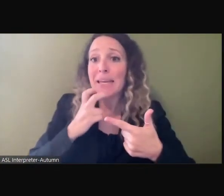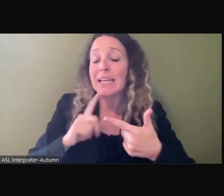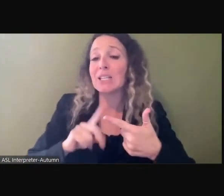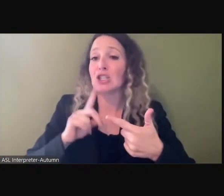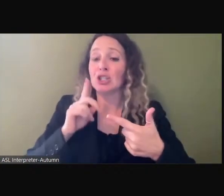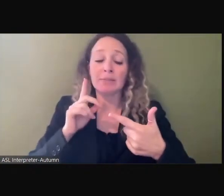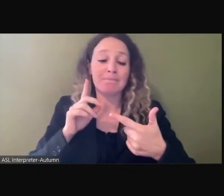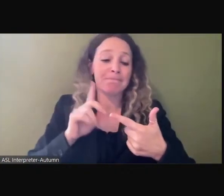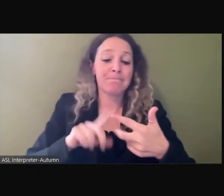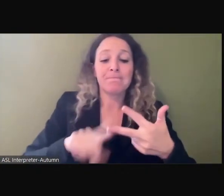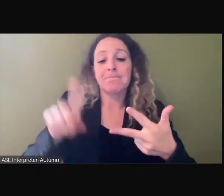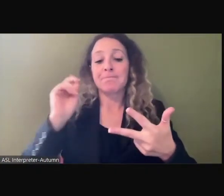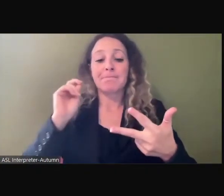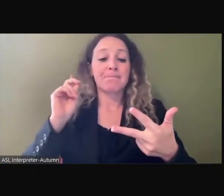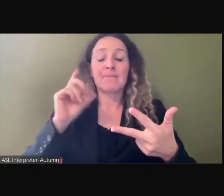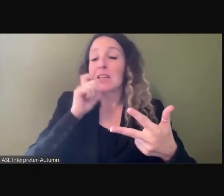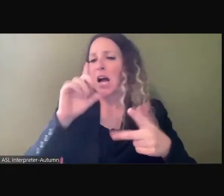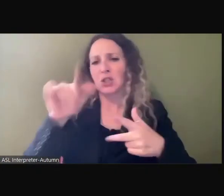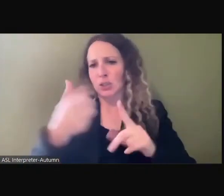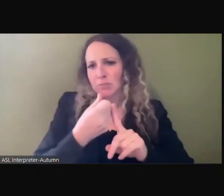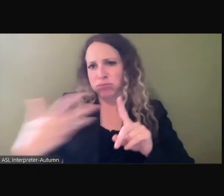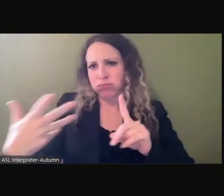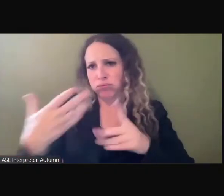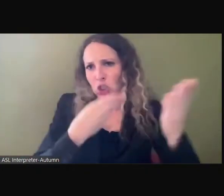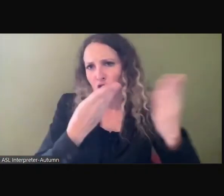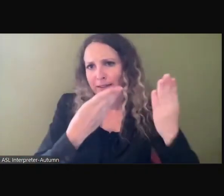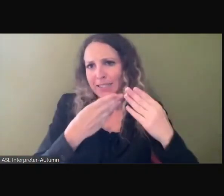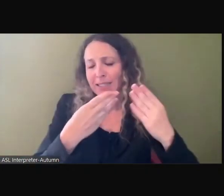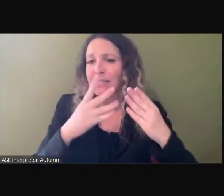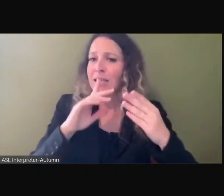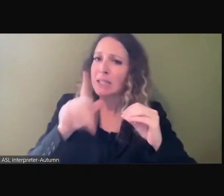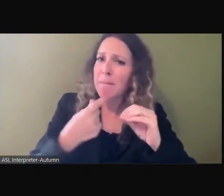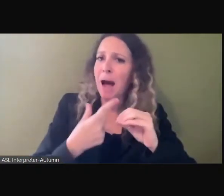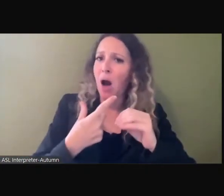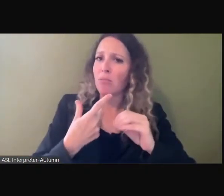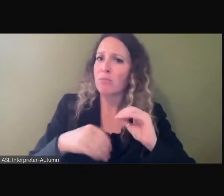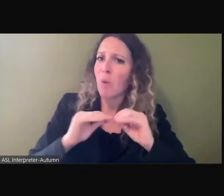This isn't just about expanding services, it's about enriching, providing a broader